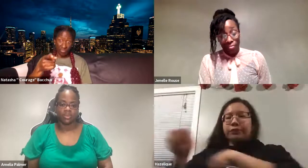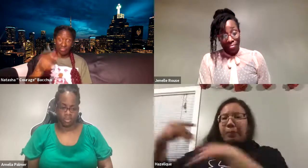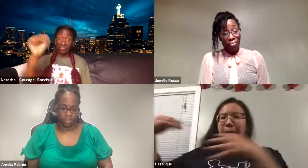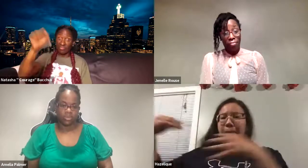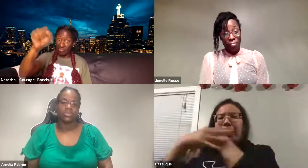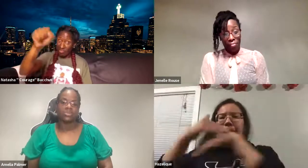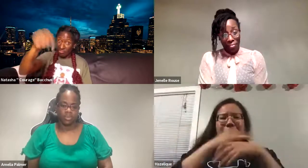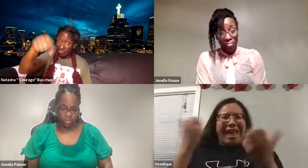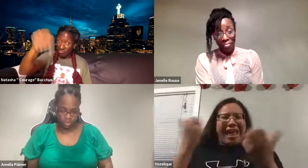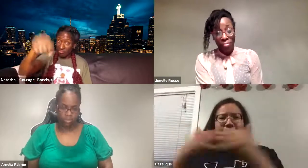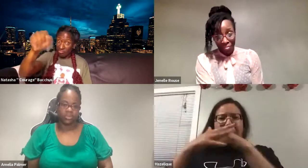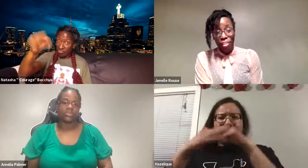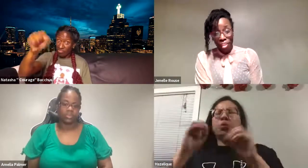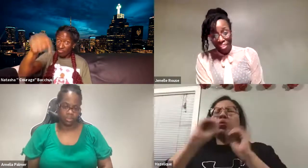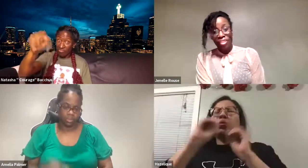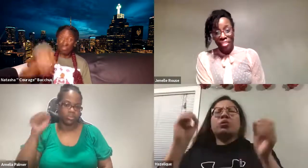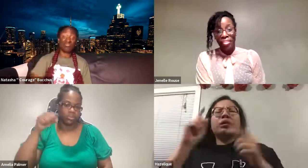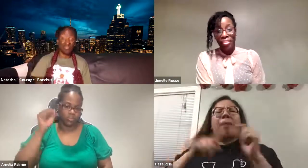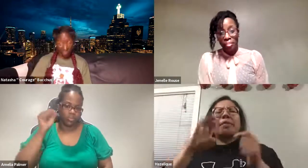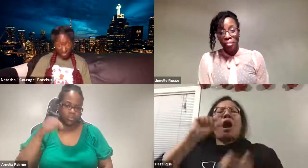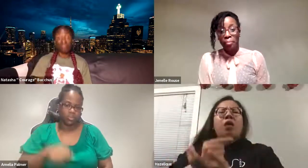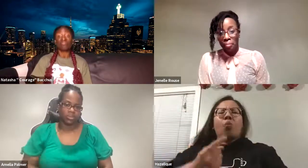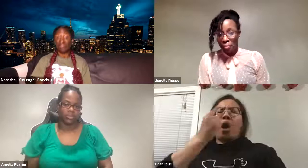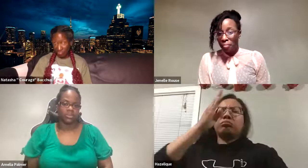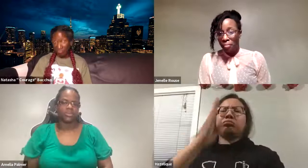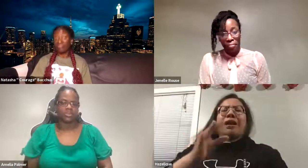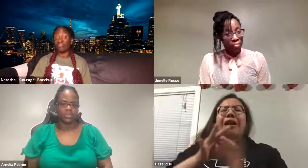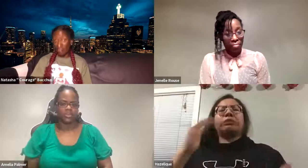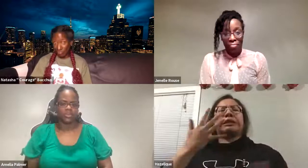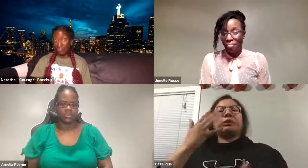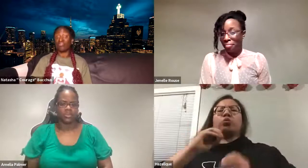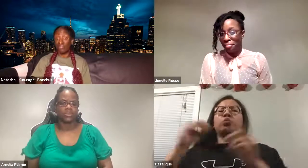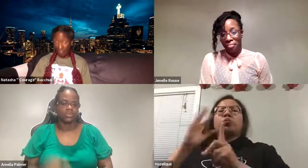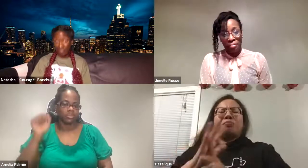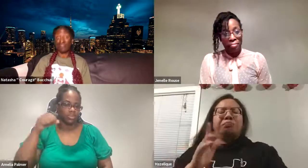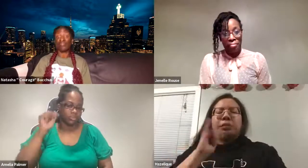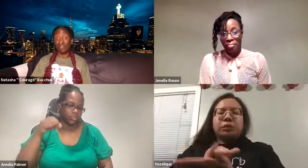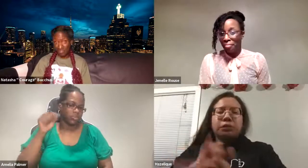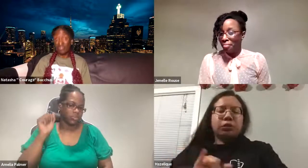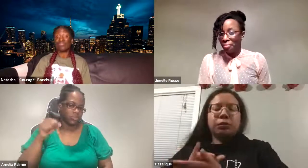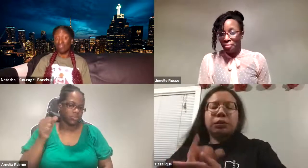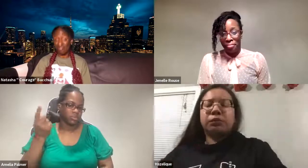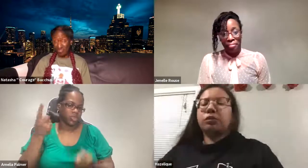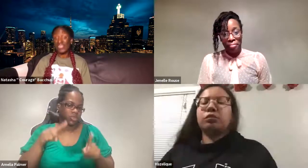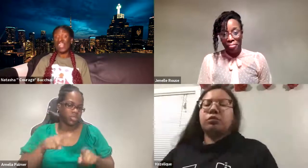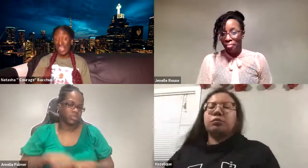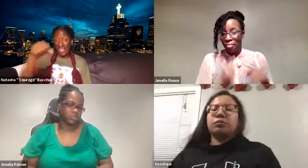you know when we think about language colonization and it just had a huge and long-lasting impact on